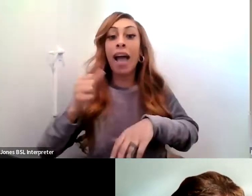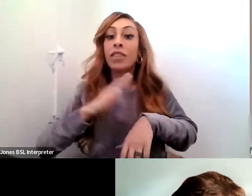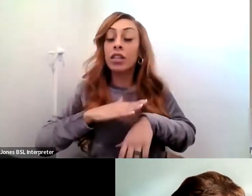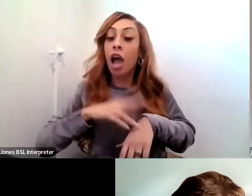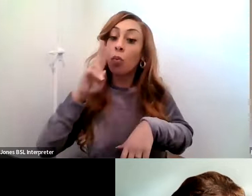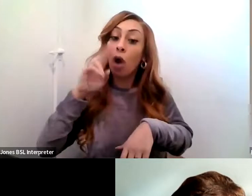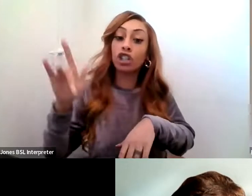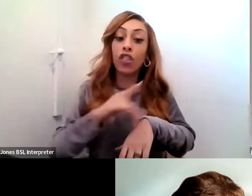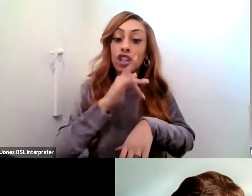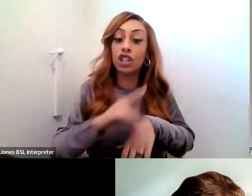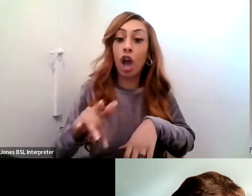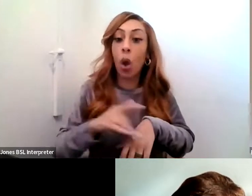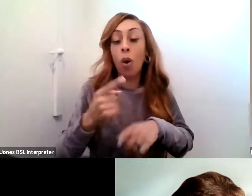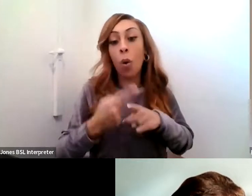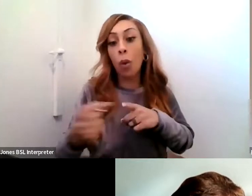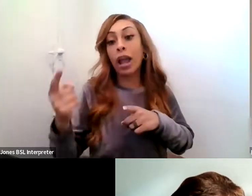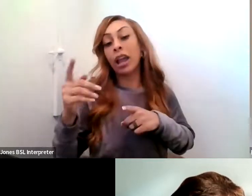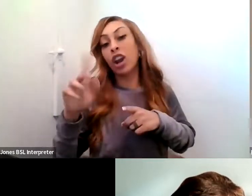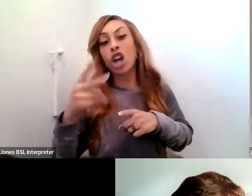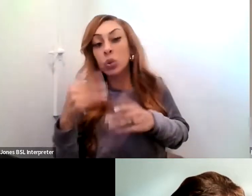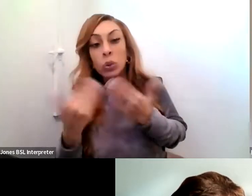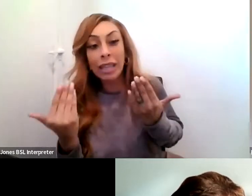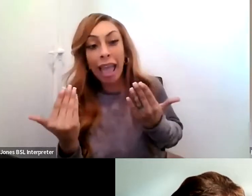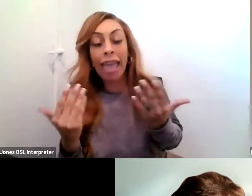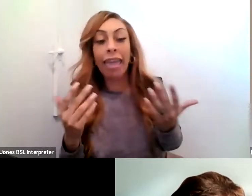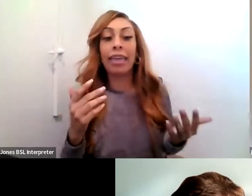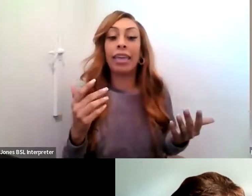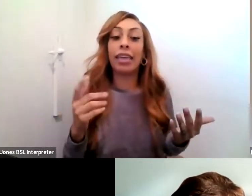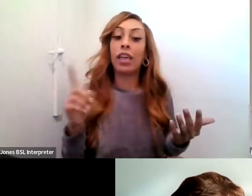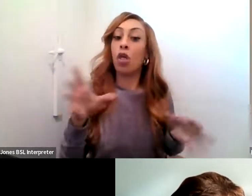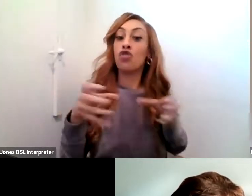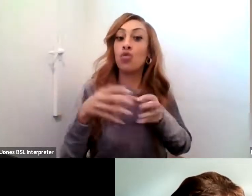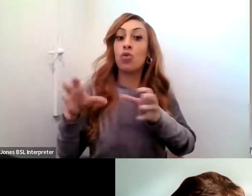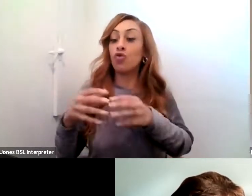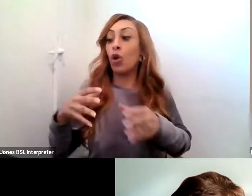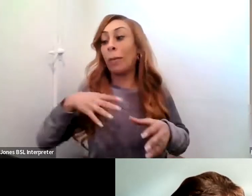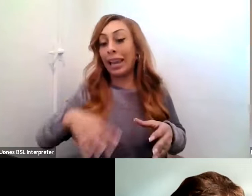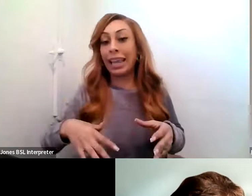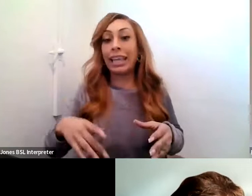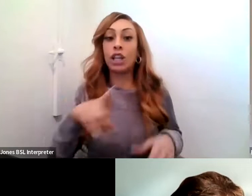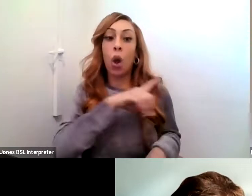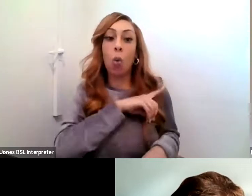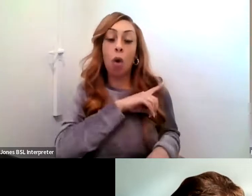to a week, rather than two days? What does this group need, why would this group be interested?